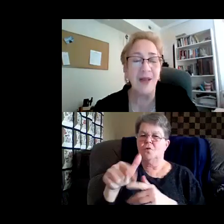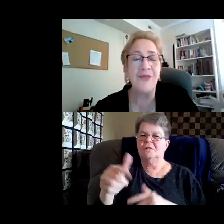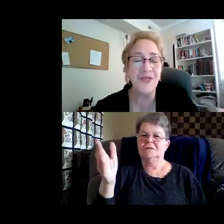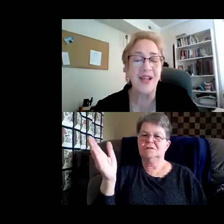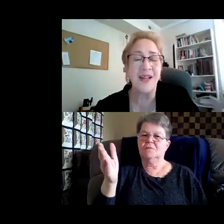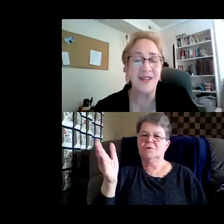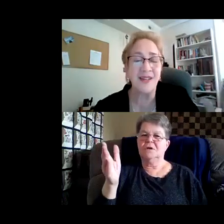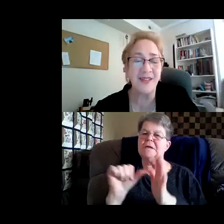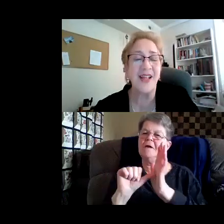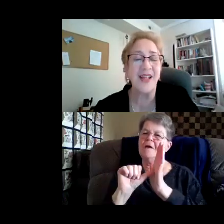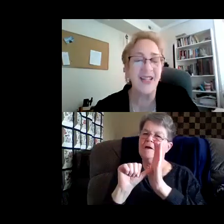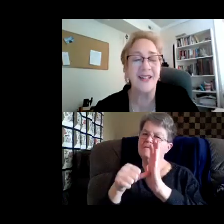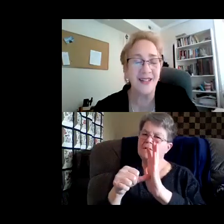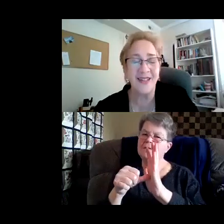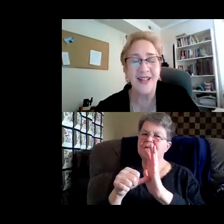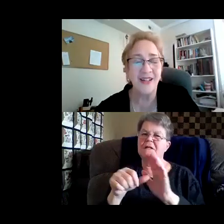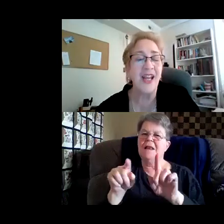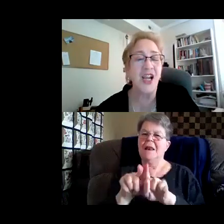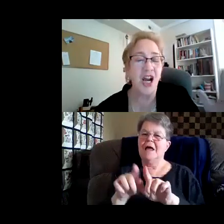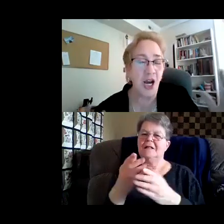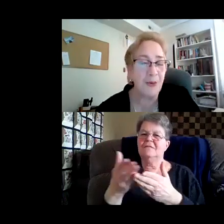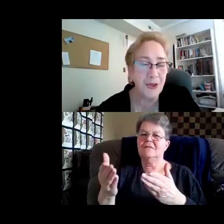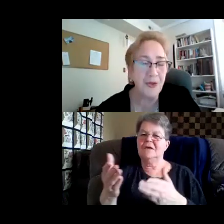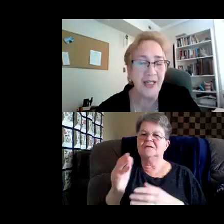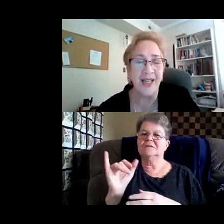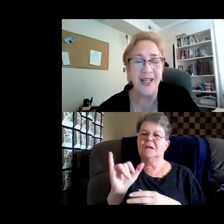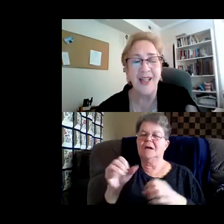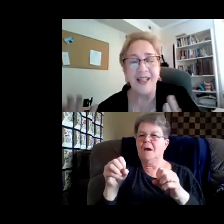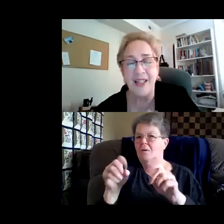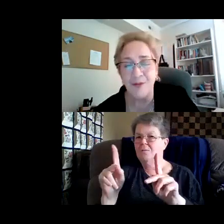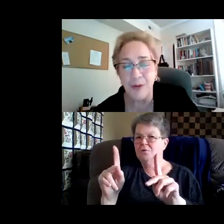emphasize like things like opportunity and information